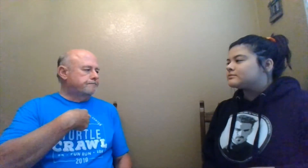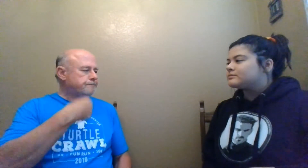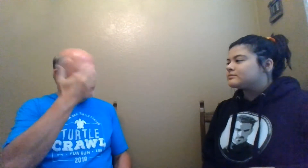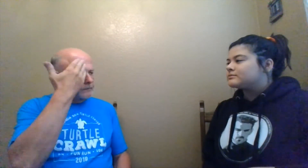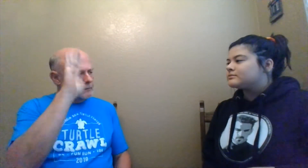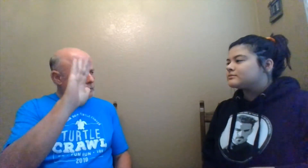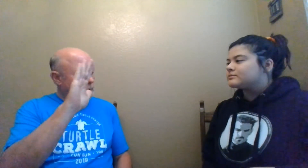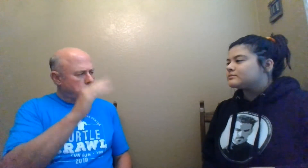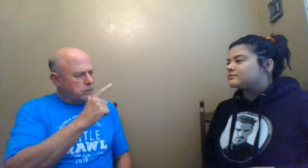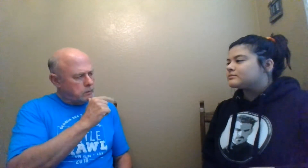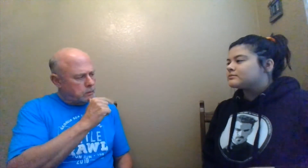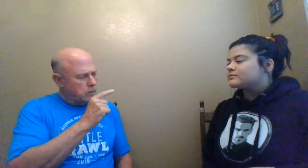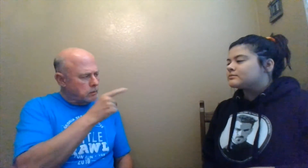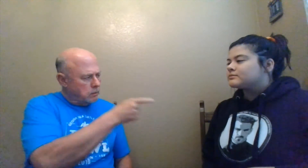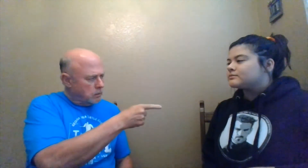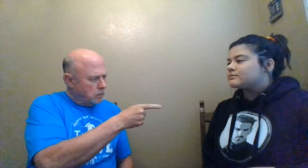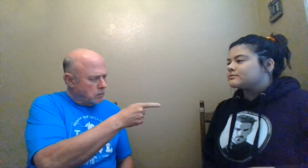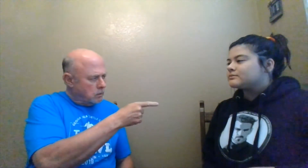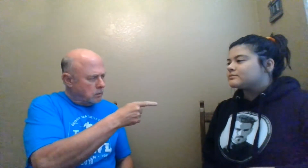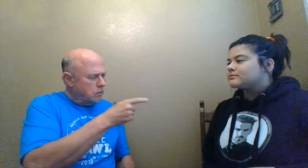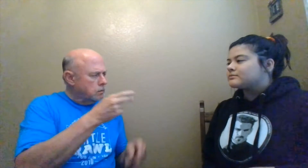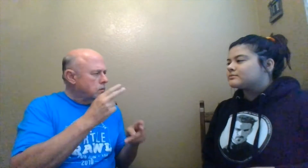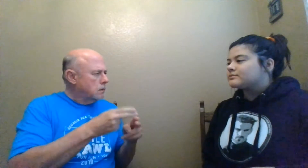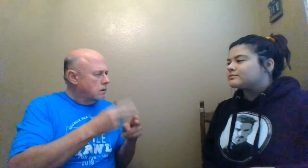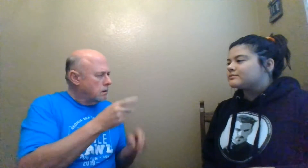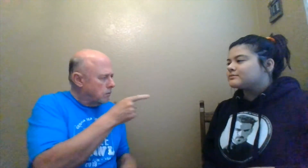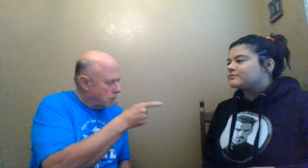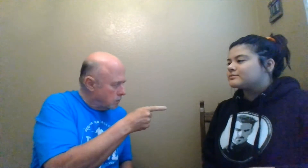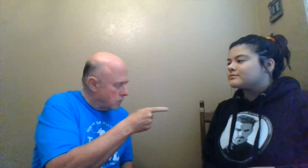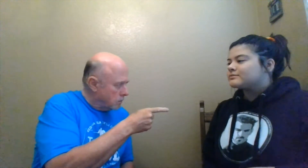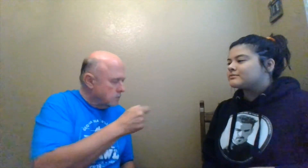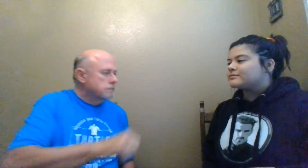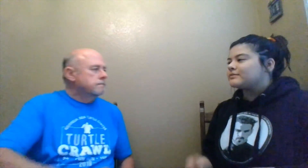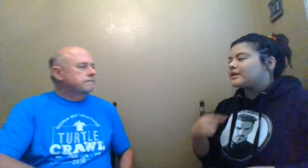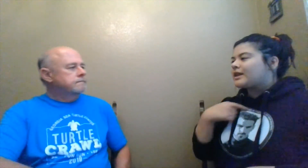FiI don't know who you are. Whats your name?